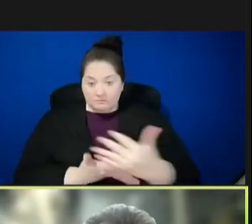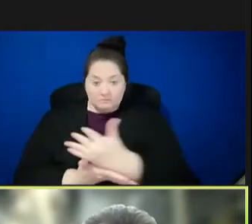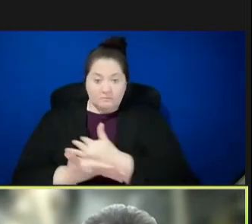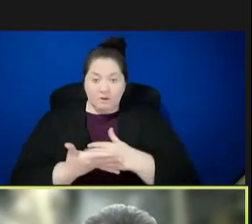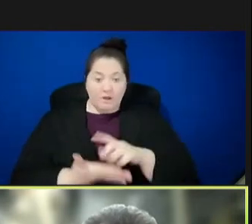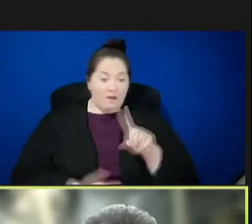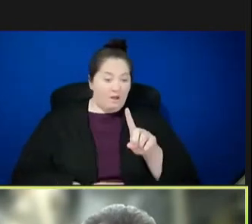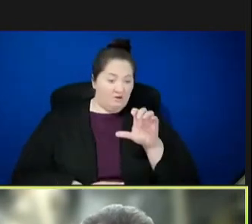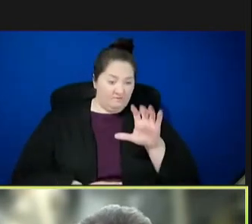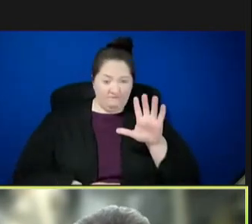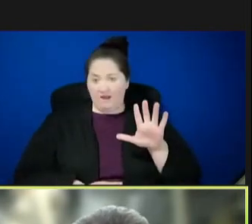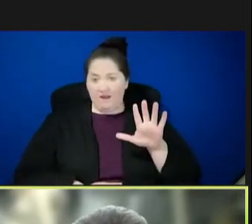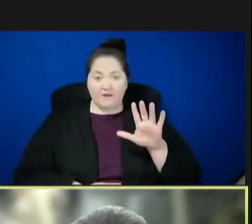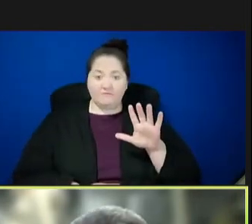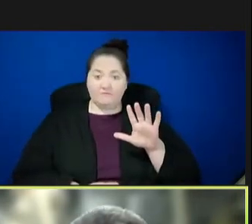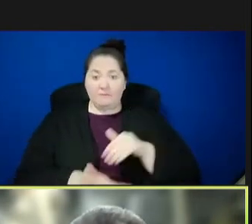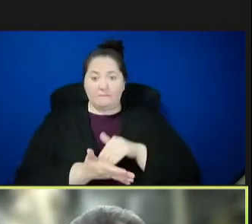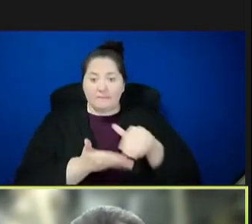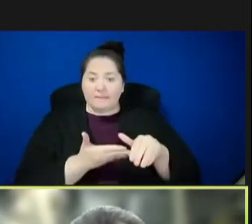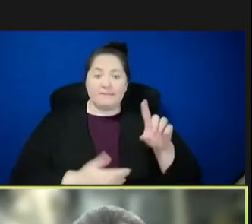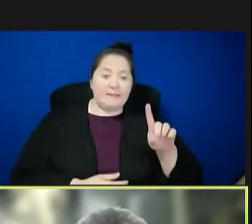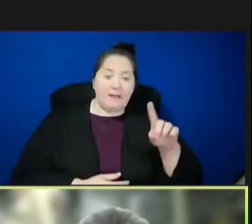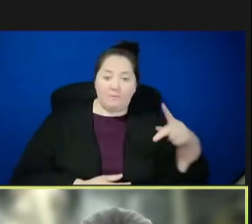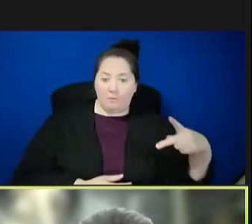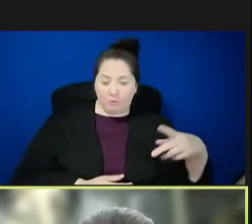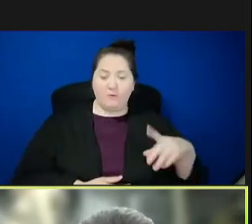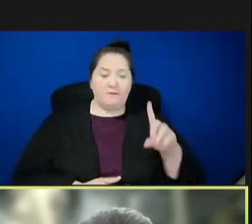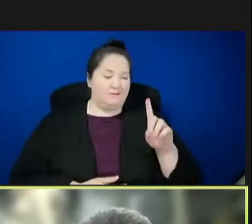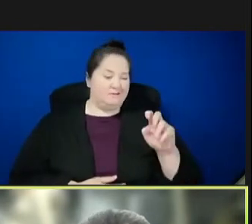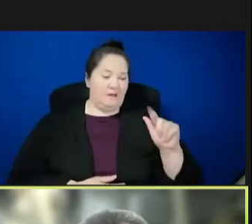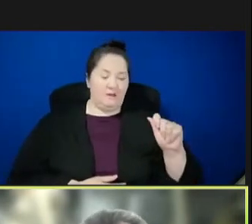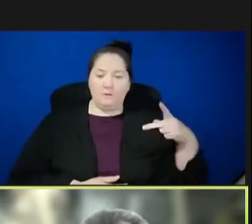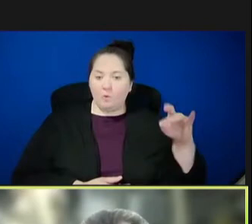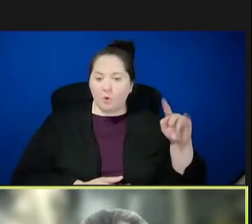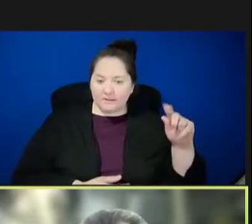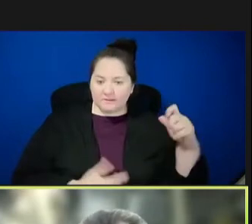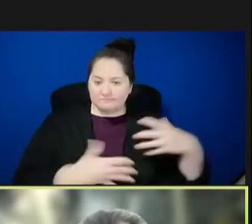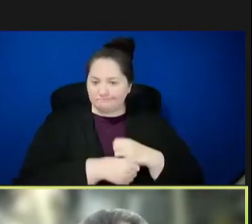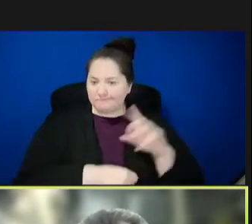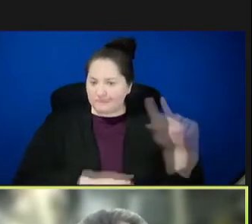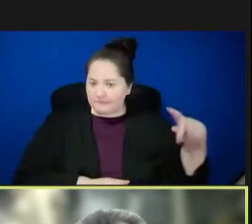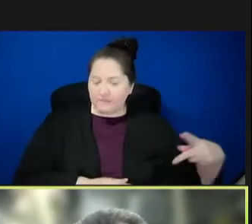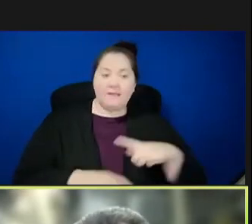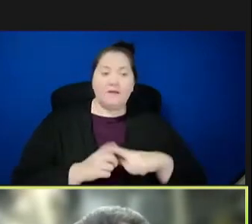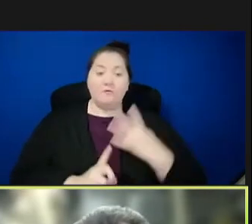data points in a four-month window. And within all of those casebooks from all the subjects,